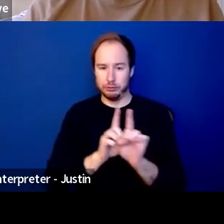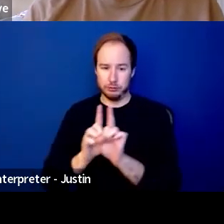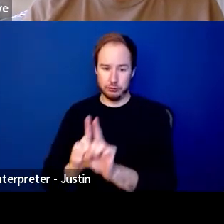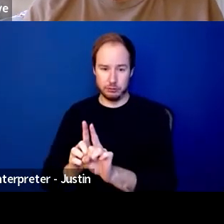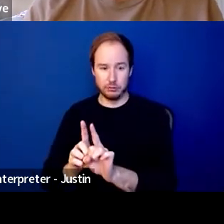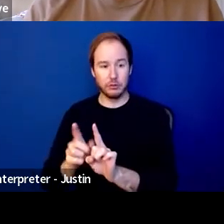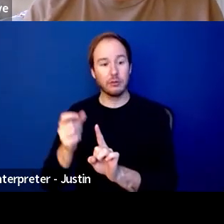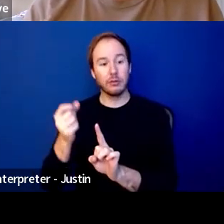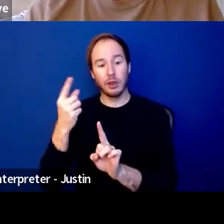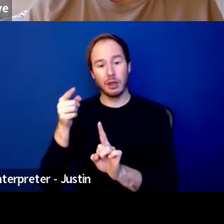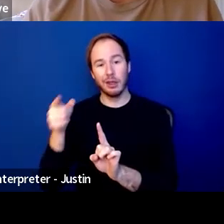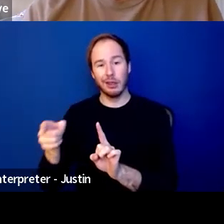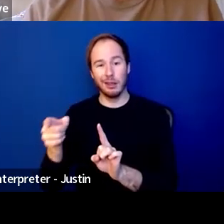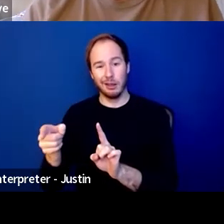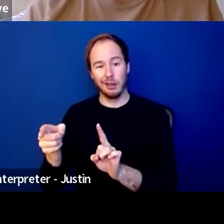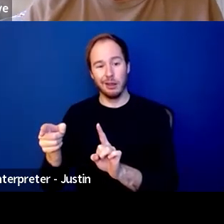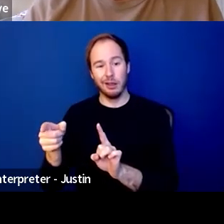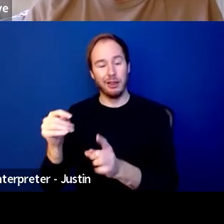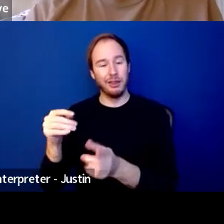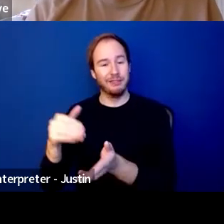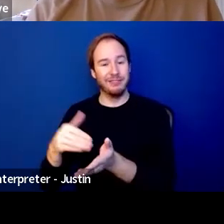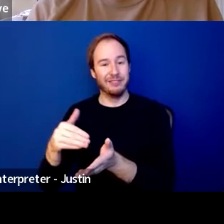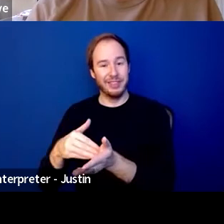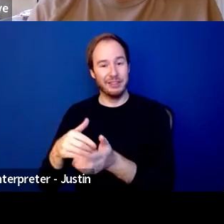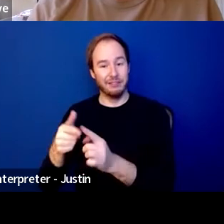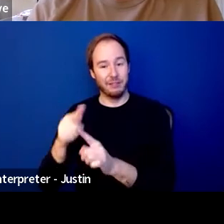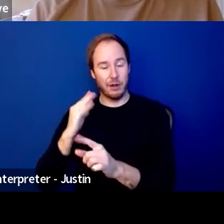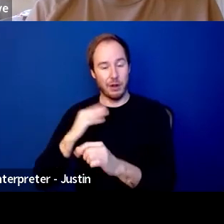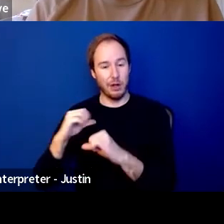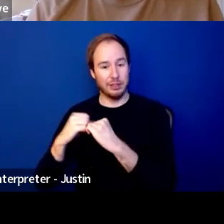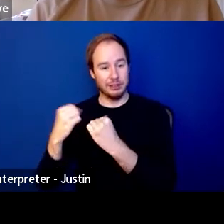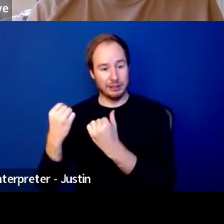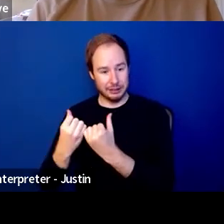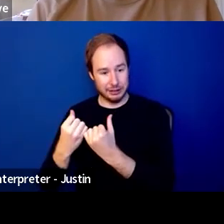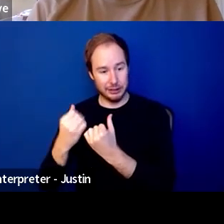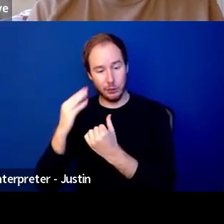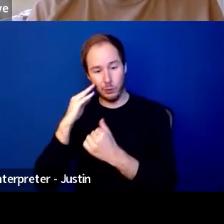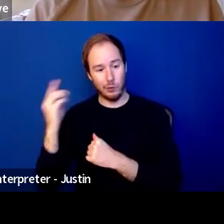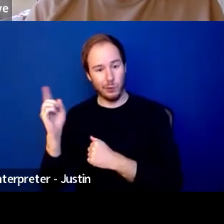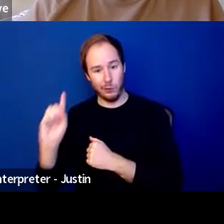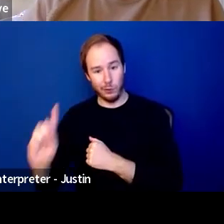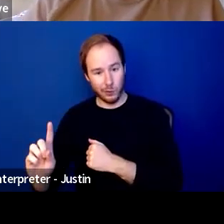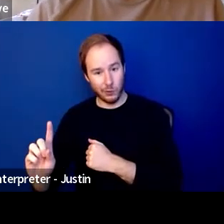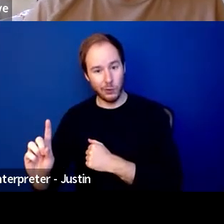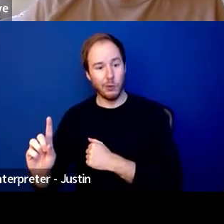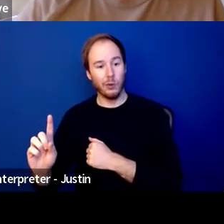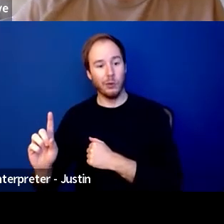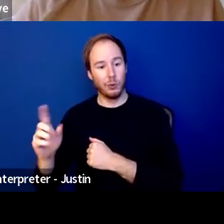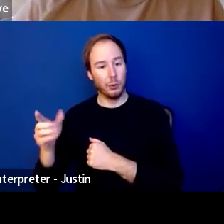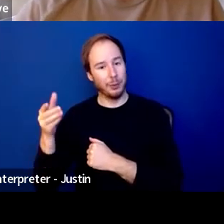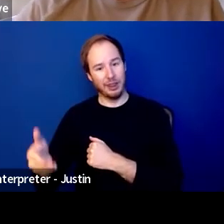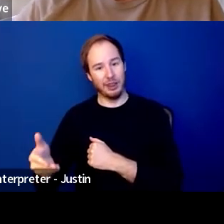And then one of the physicians from our team may be able to go in and also kind of be there for some of the time